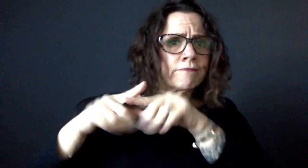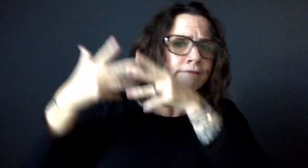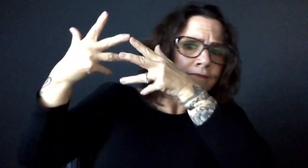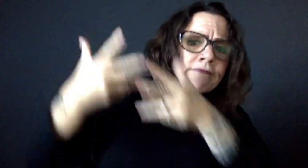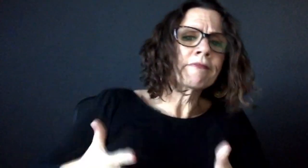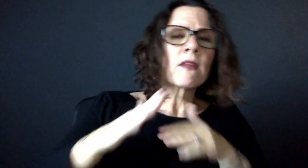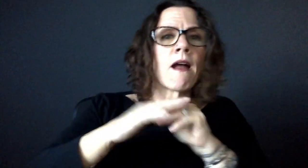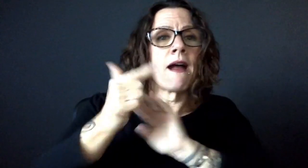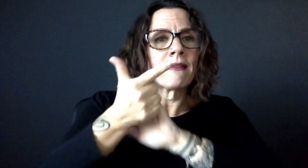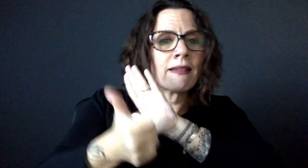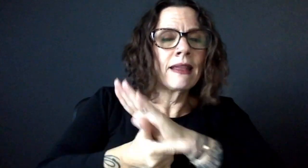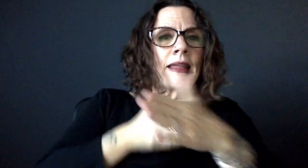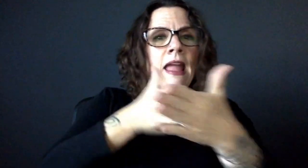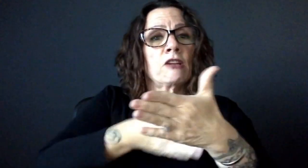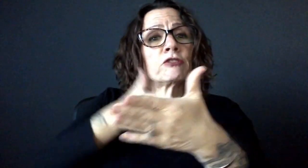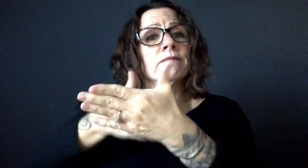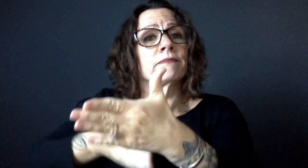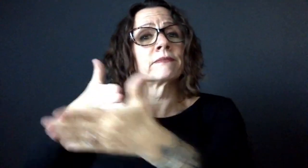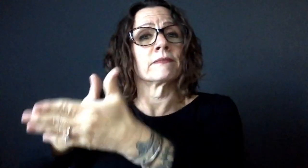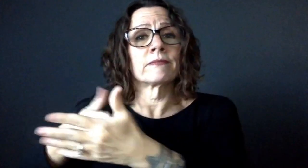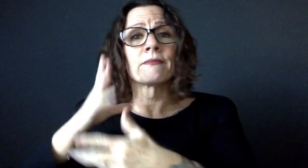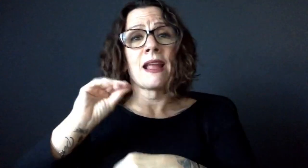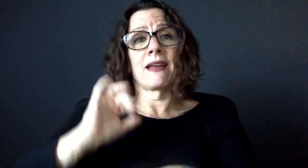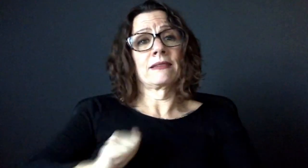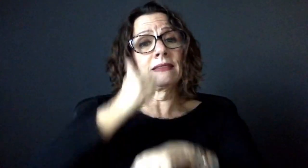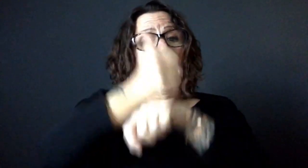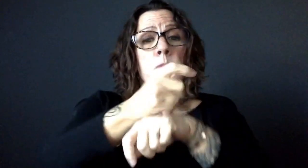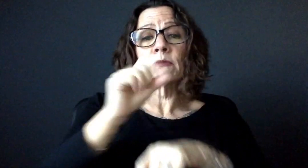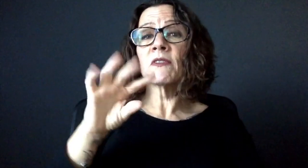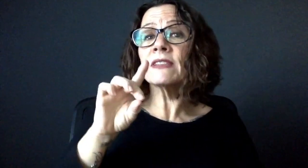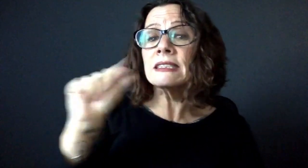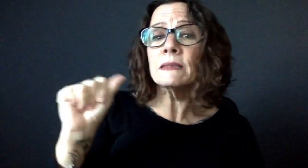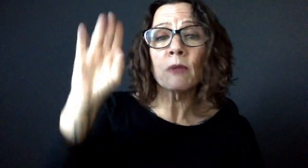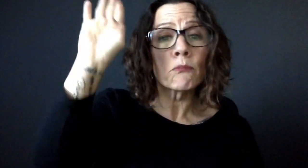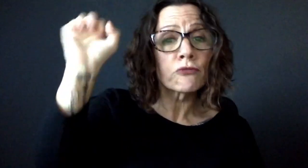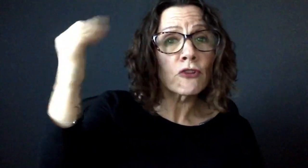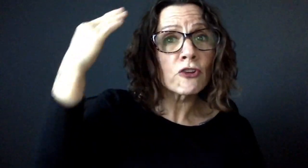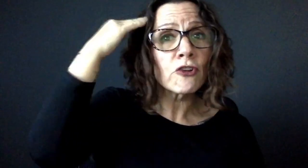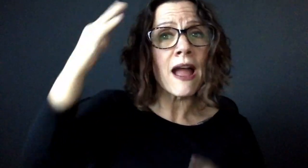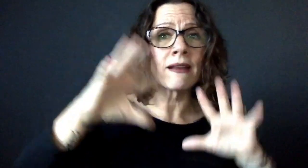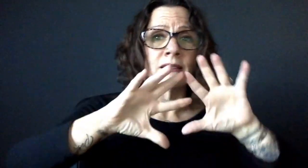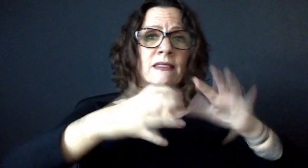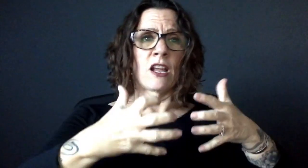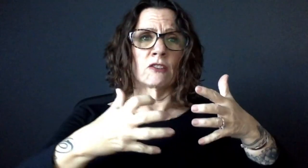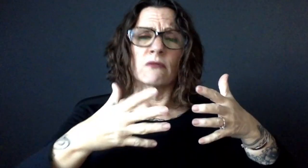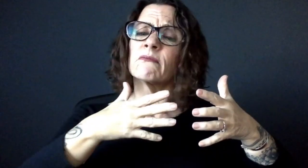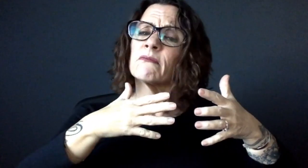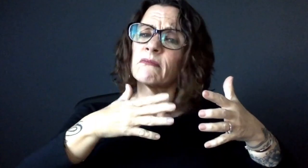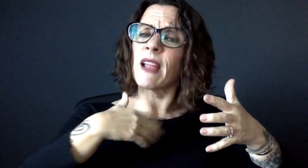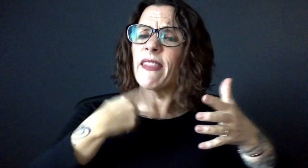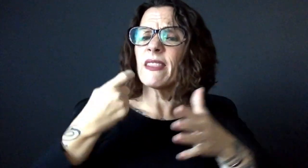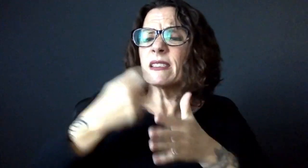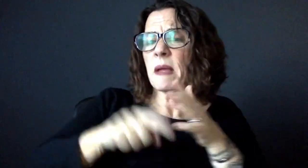relied on litigation and the establishment of a disability bureaucratic sector at the expense of developing